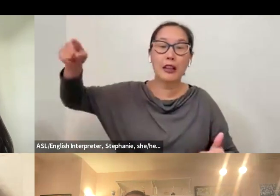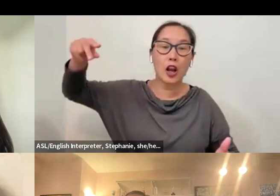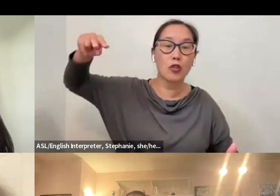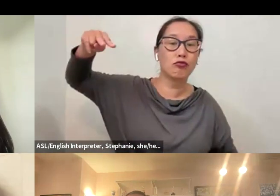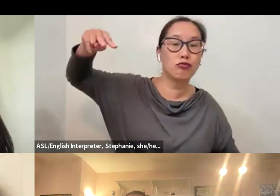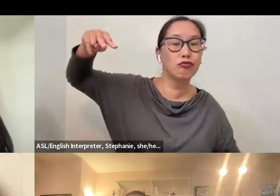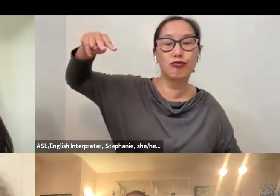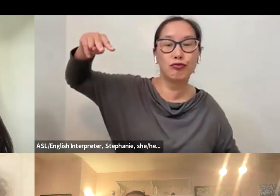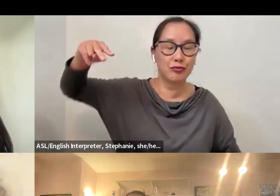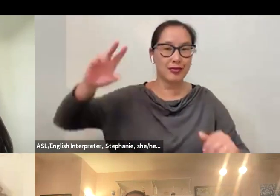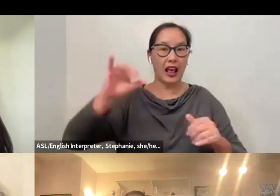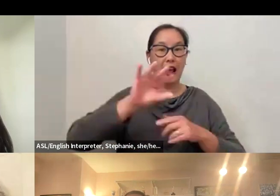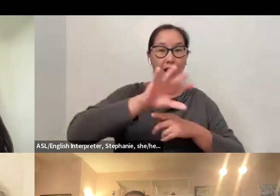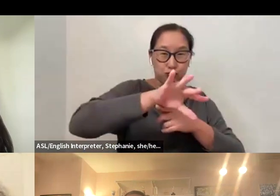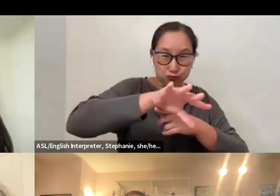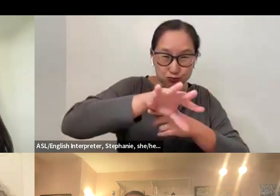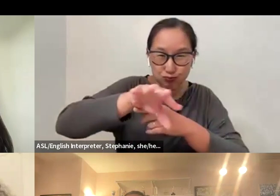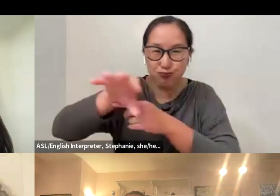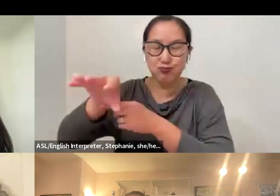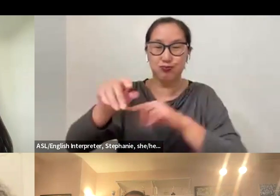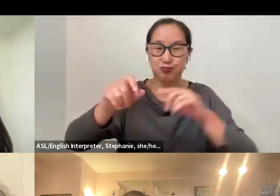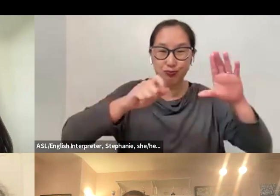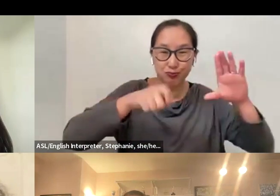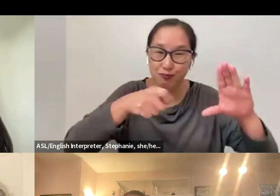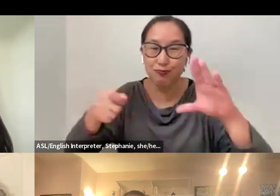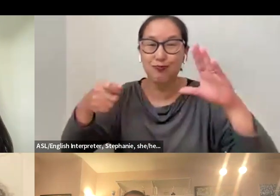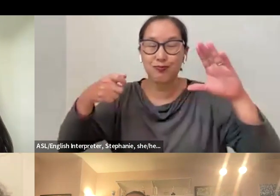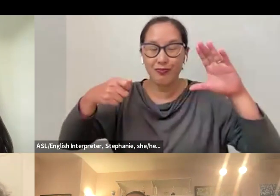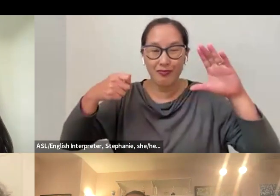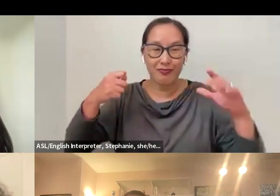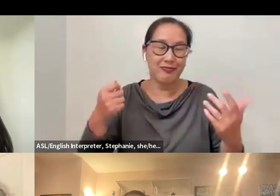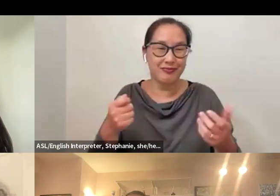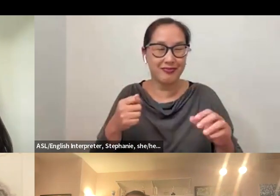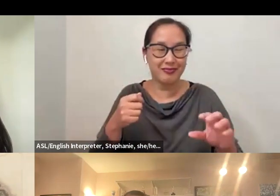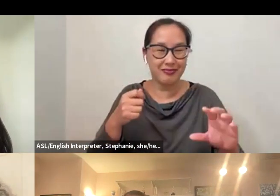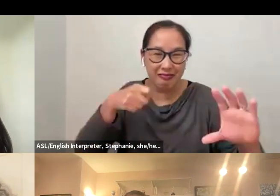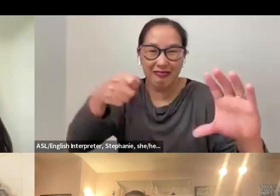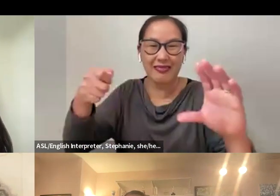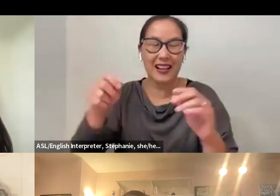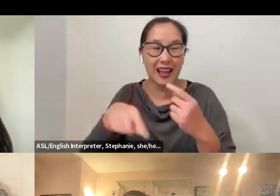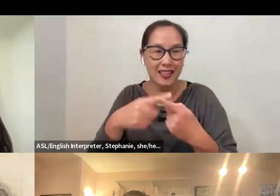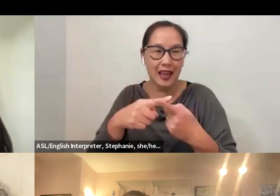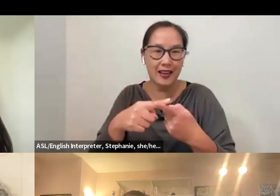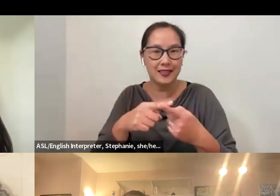as Malak said, you can create the story in the edit room.